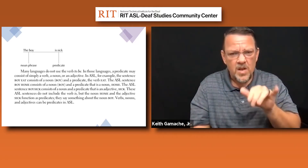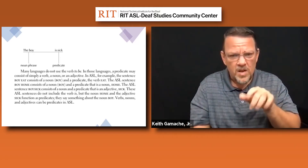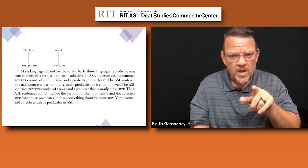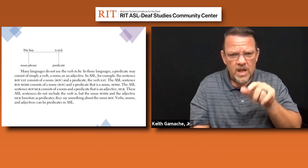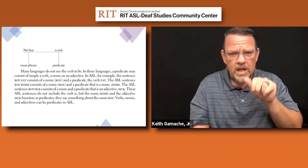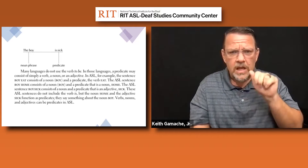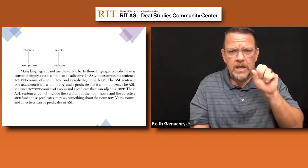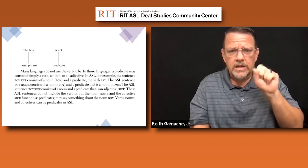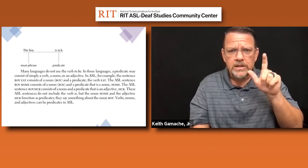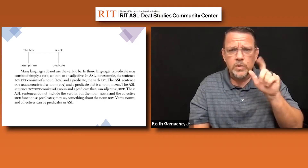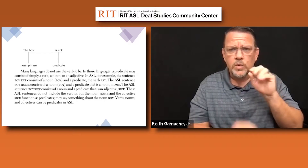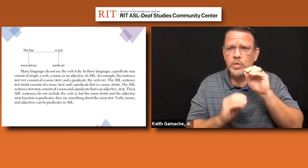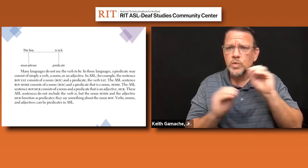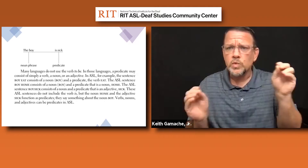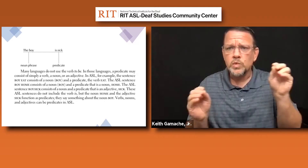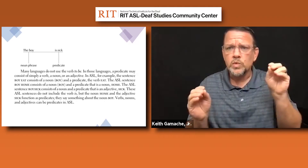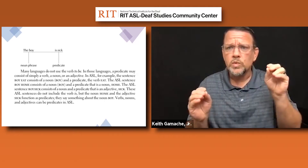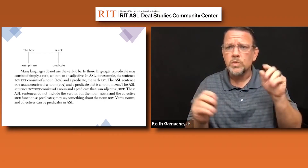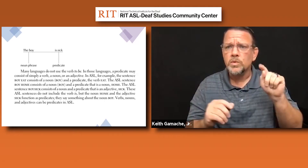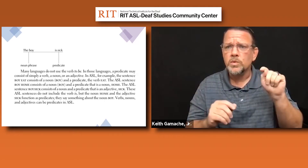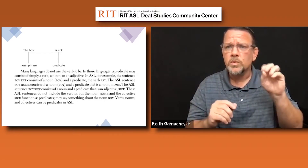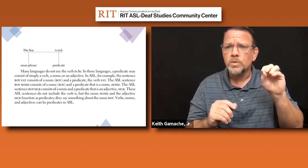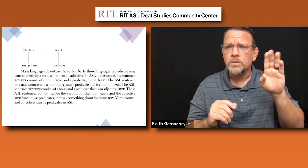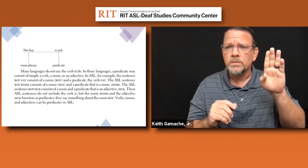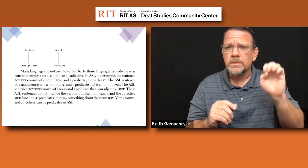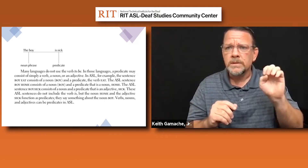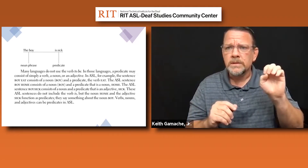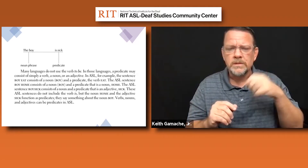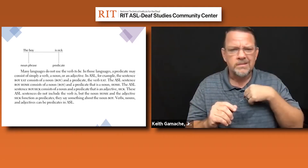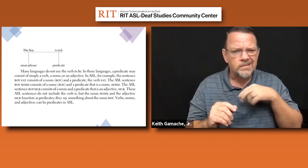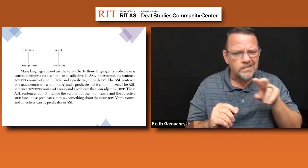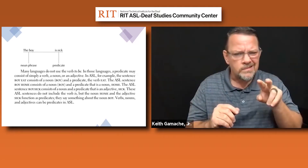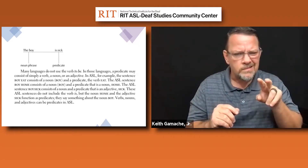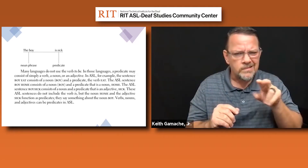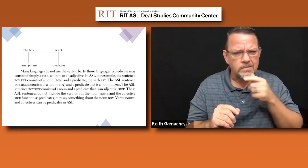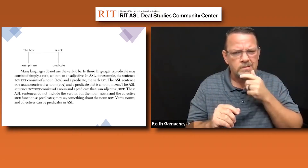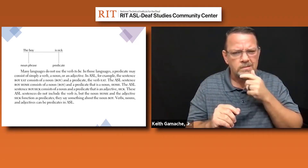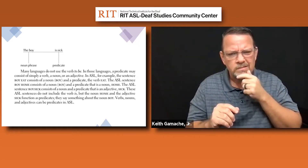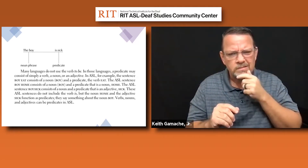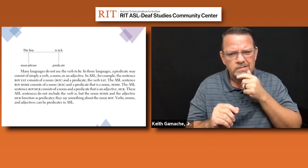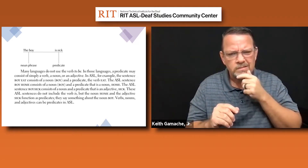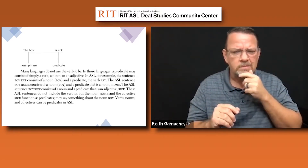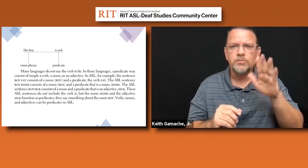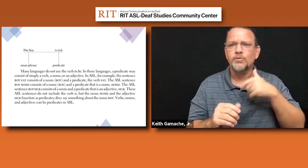and description that ASL does not have a "to be" verb...